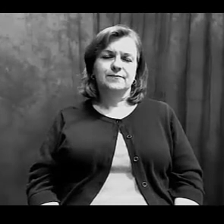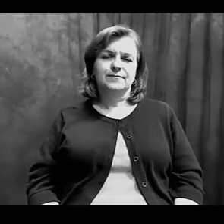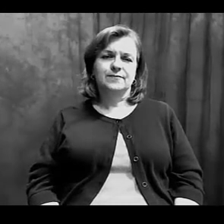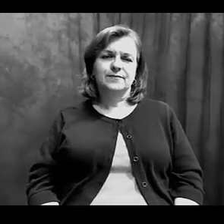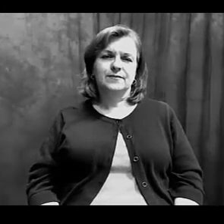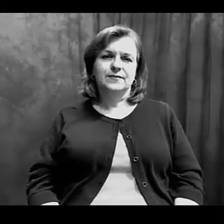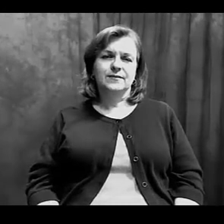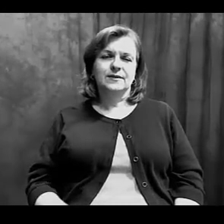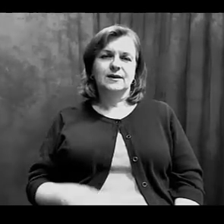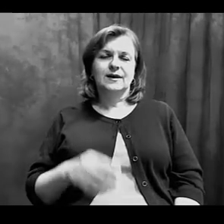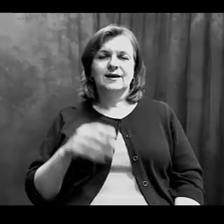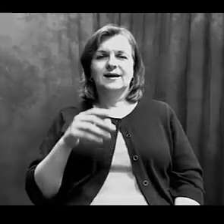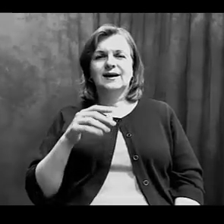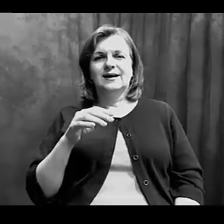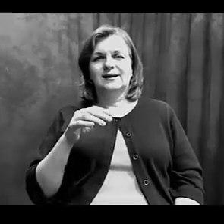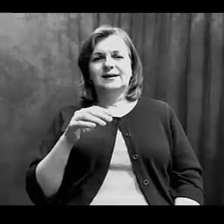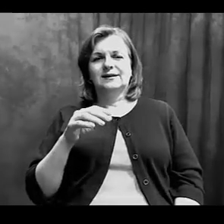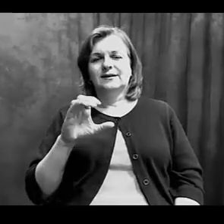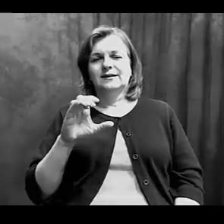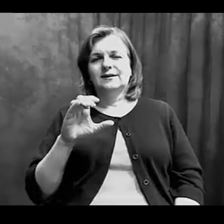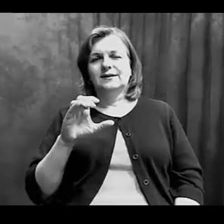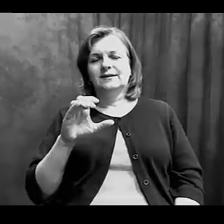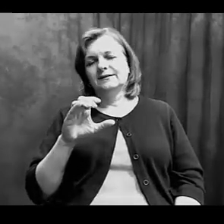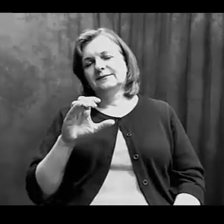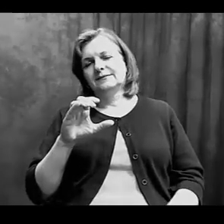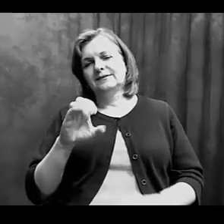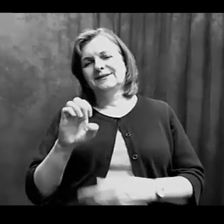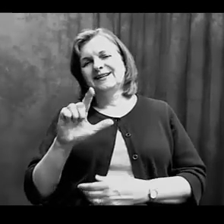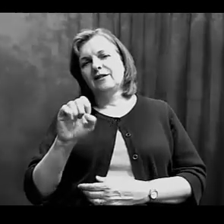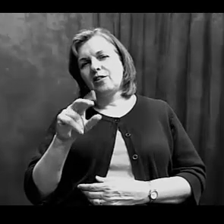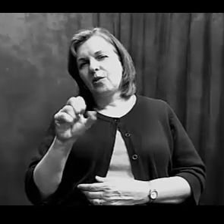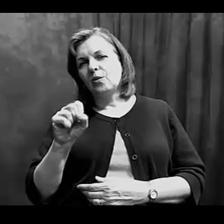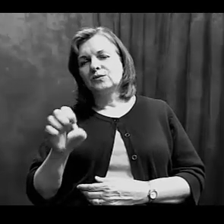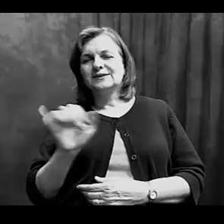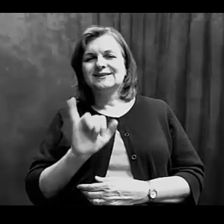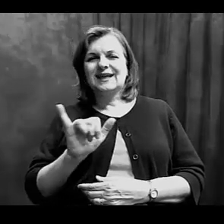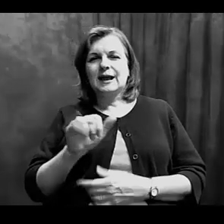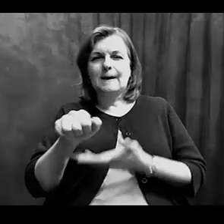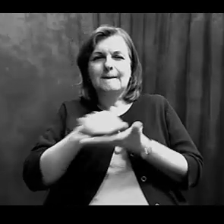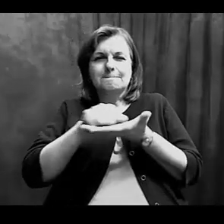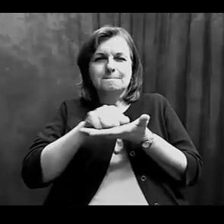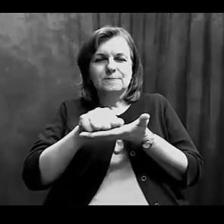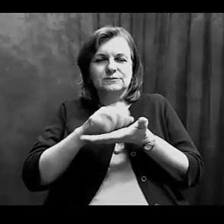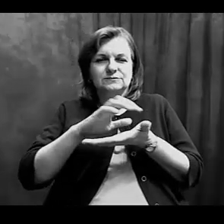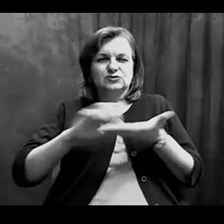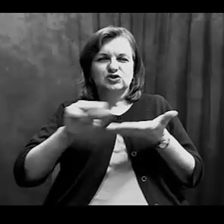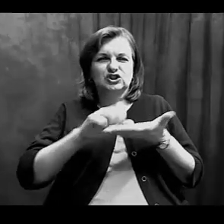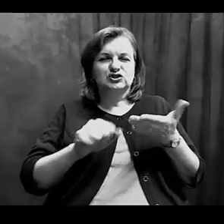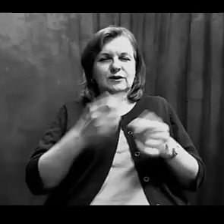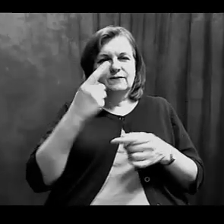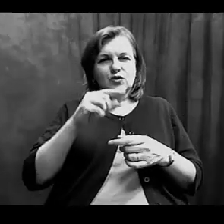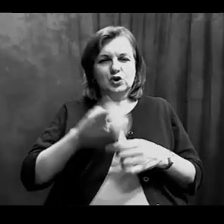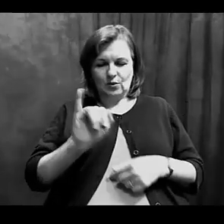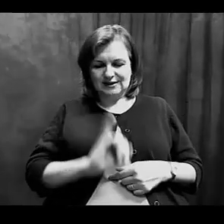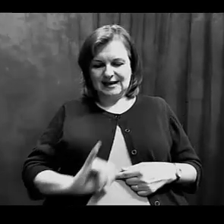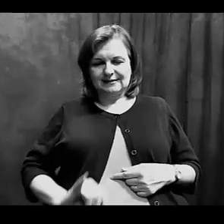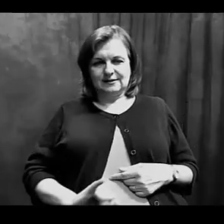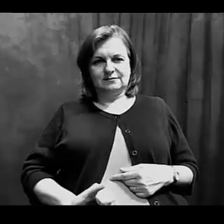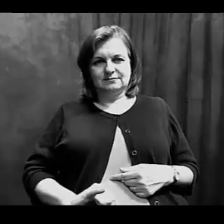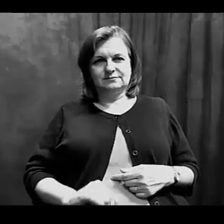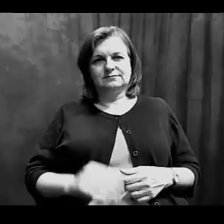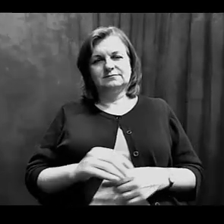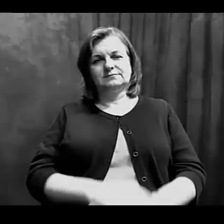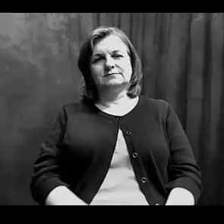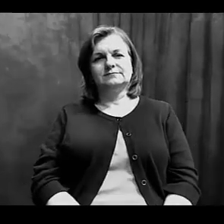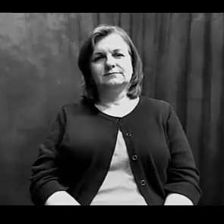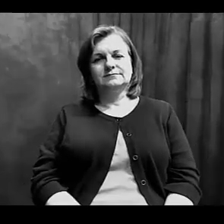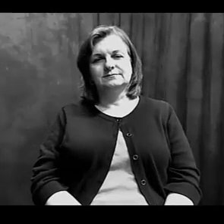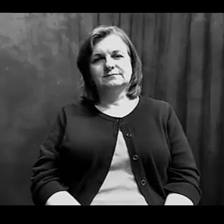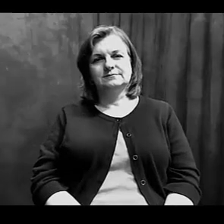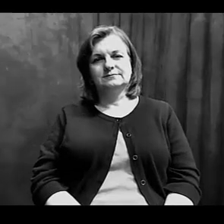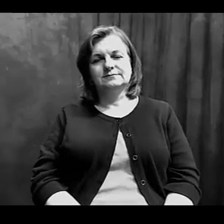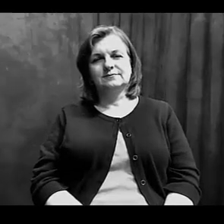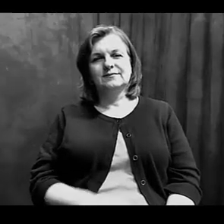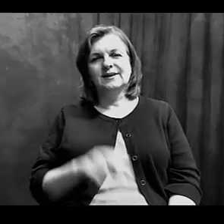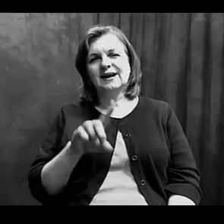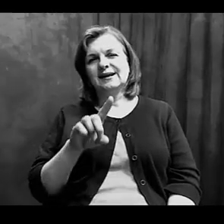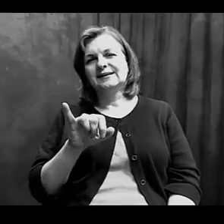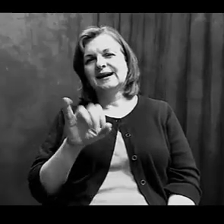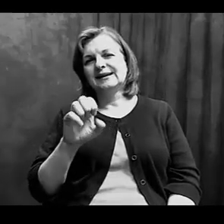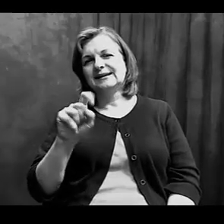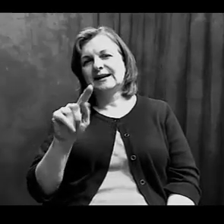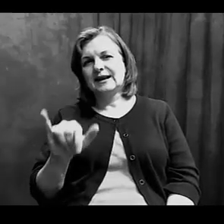well we talk about it as an intestinal scrub brush